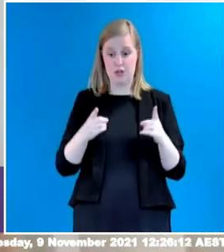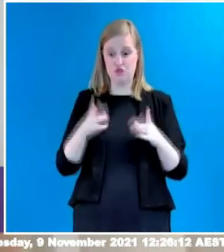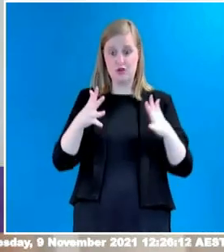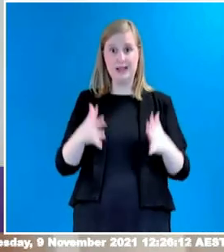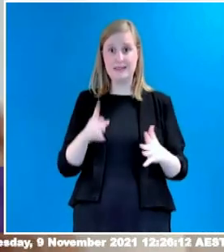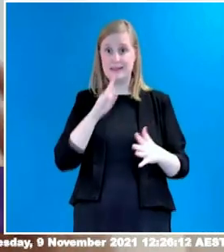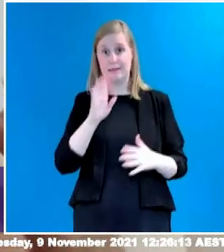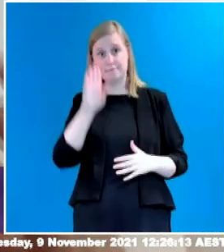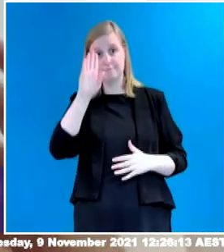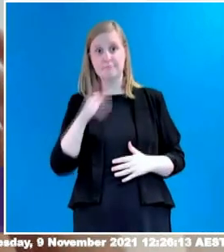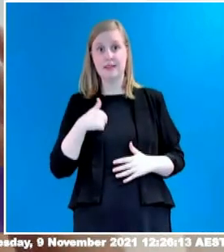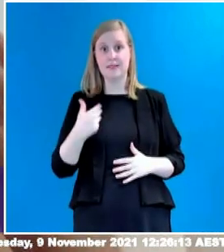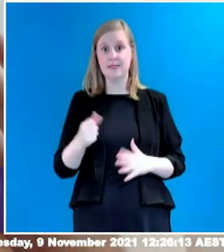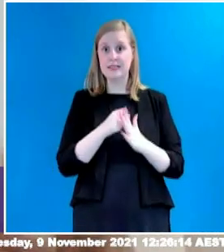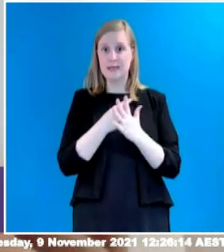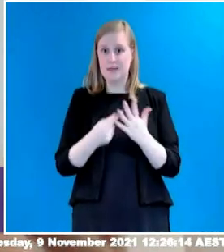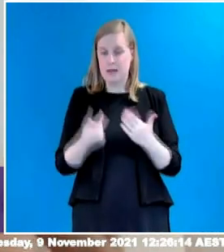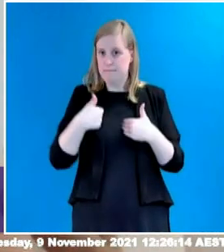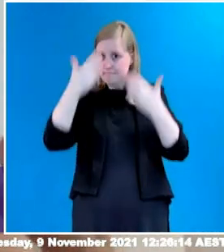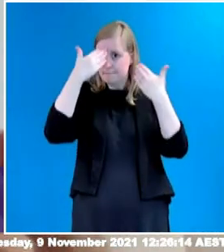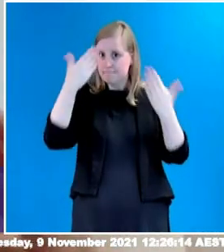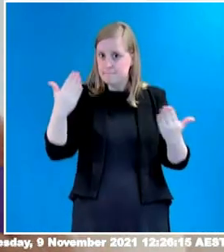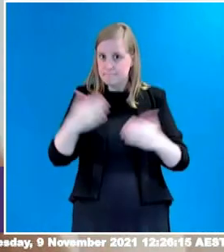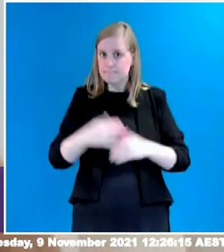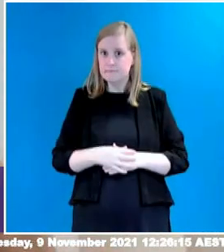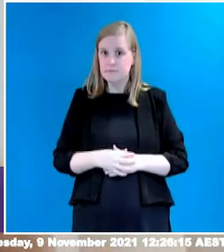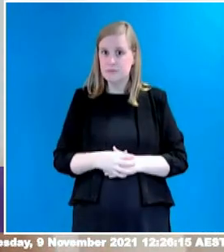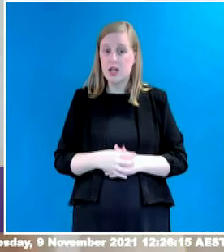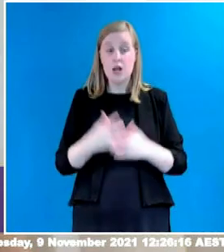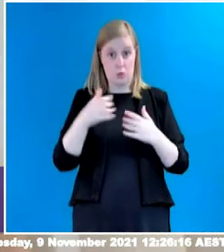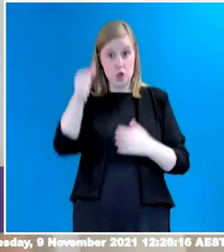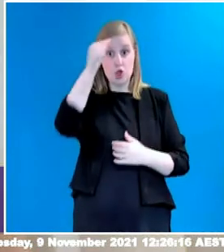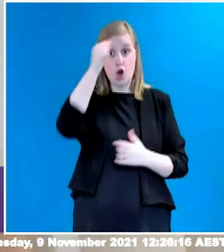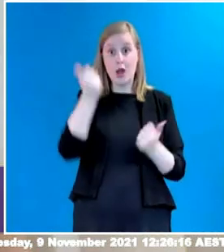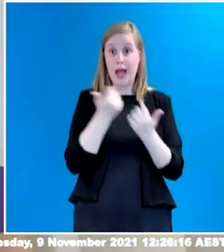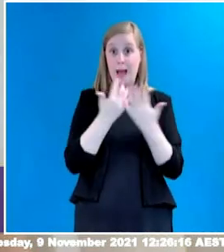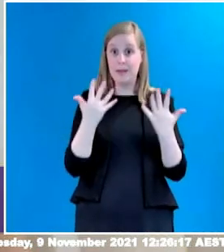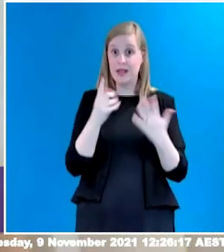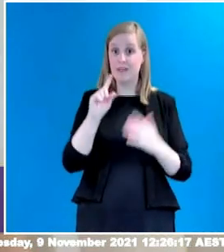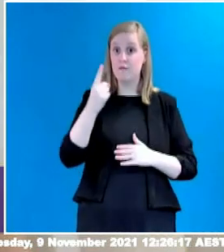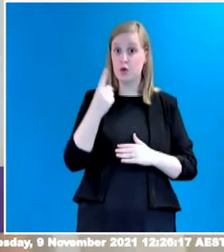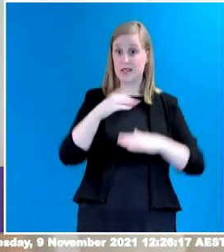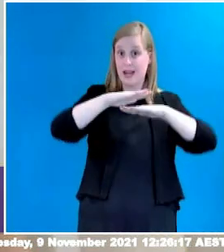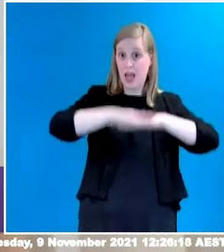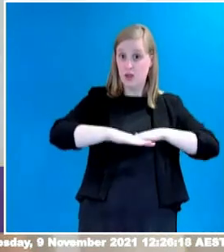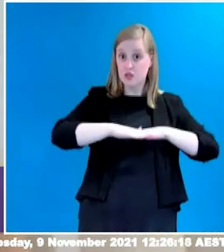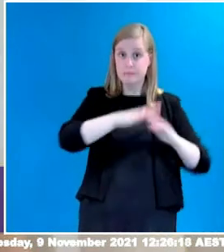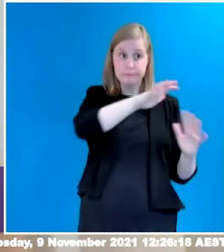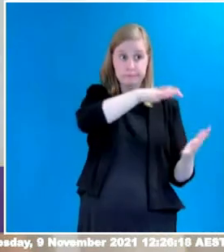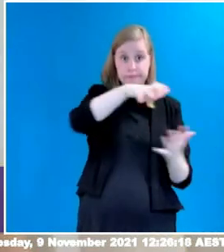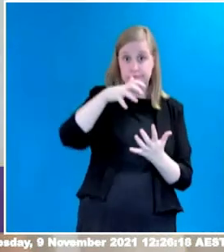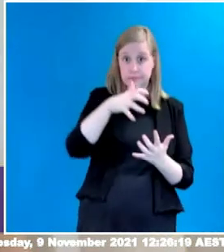Yet they collect data on Indigenous directors, culturally diverse directors and women.